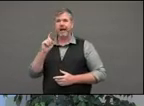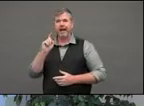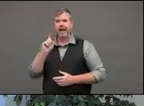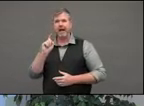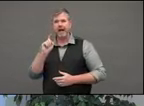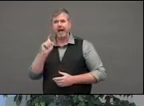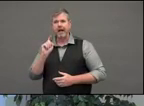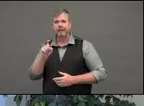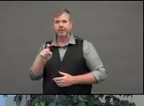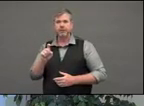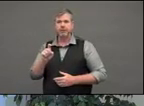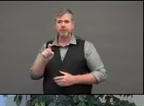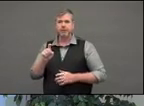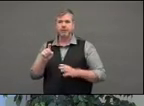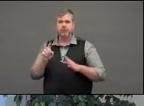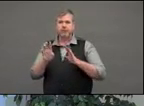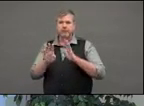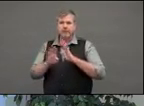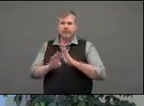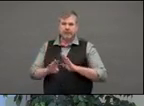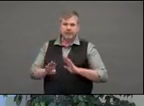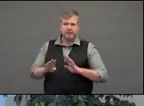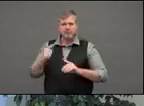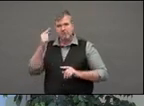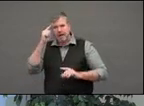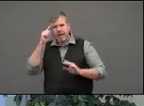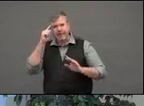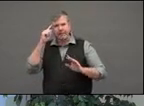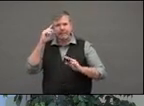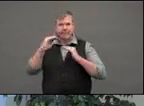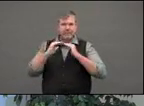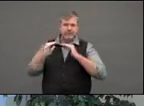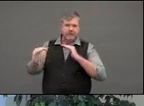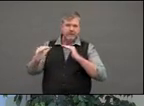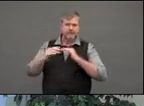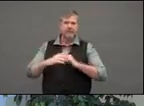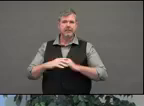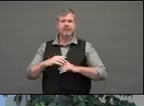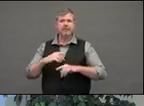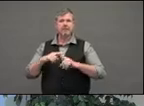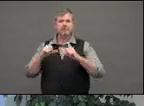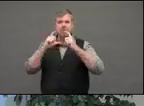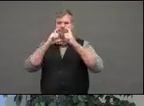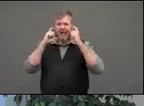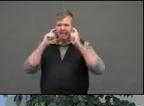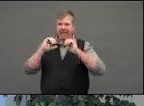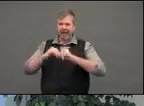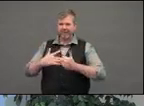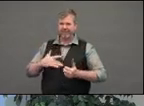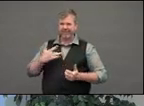how do you feel about wearing them CV: Um so i know that wearing face